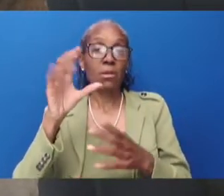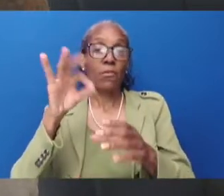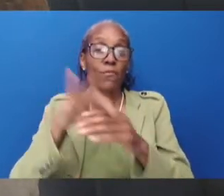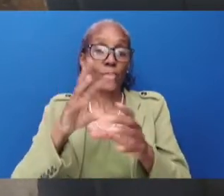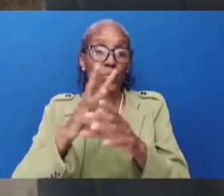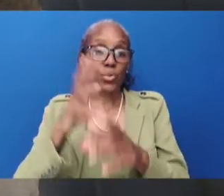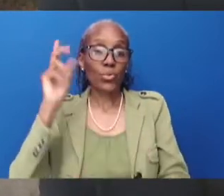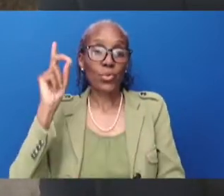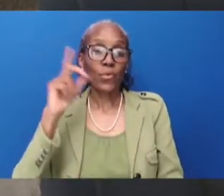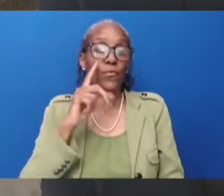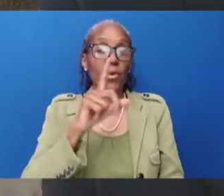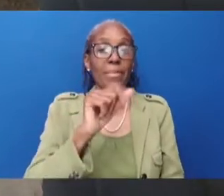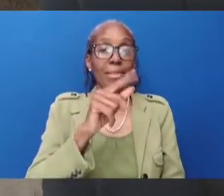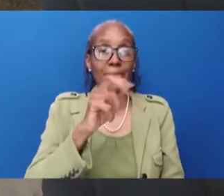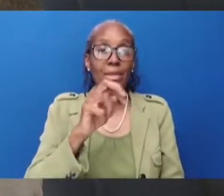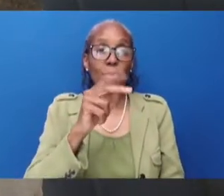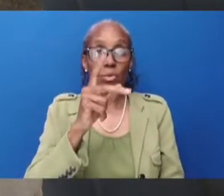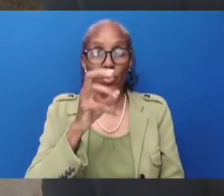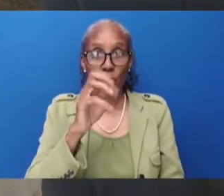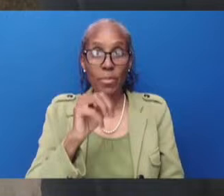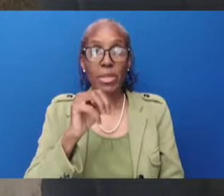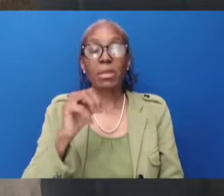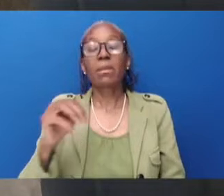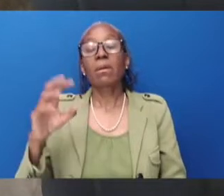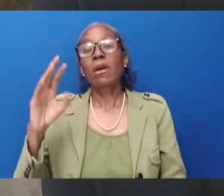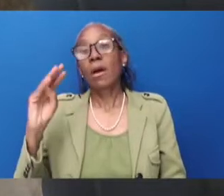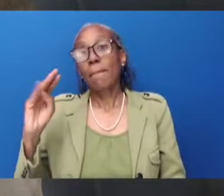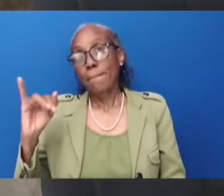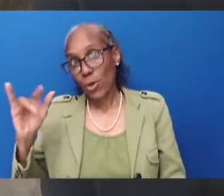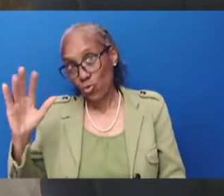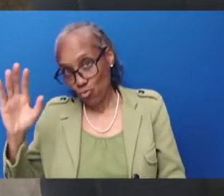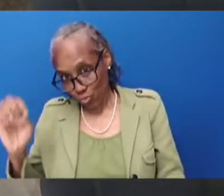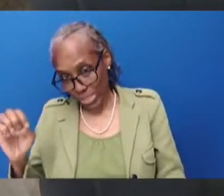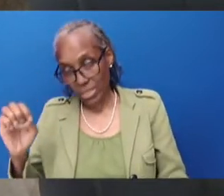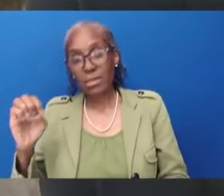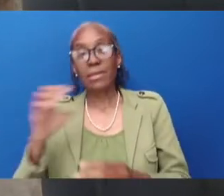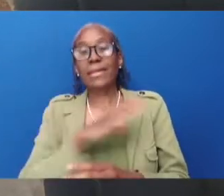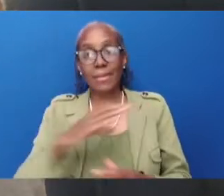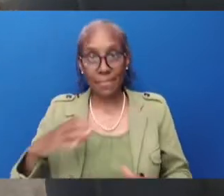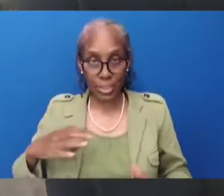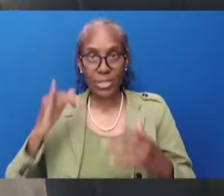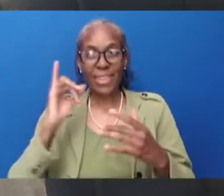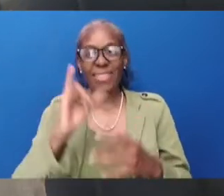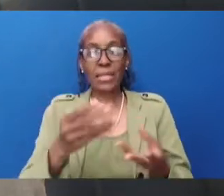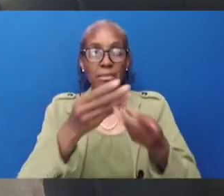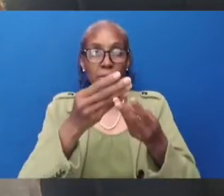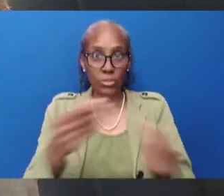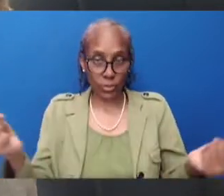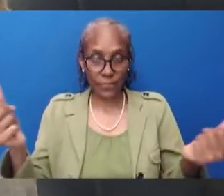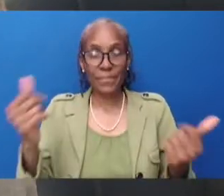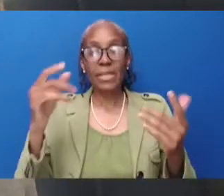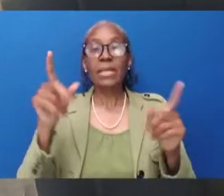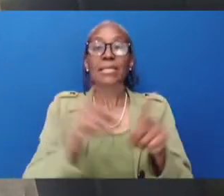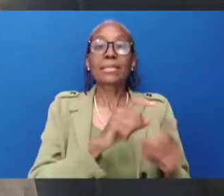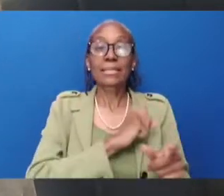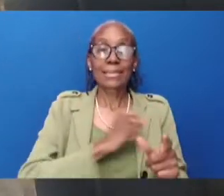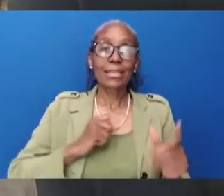ARE. LAST NIGHT LINCOLN COUNTY BOARD OF COUNTY COMMISSIONERS DID VOTE TO WITHDRAW.